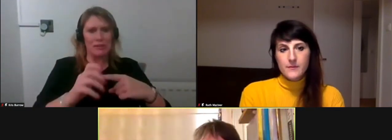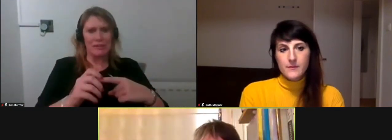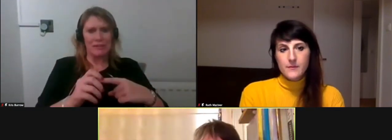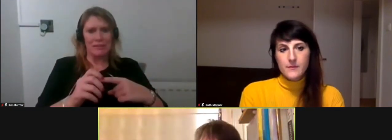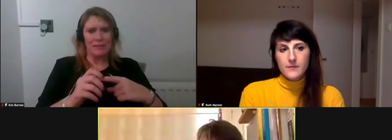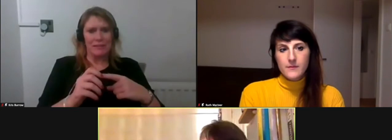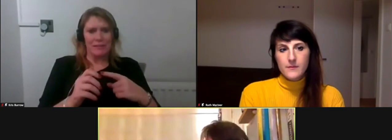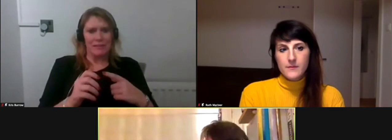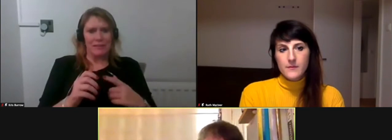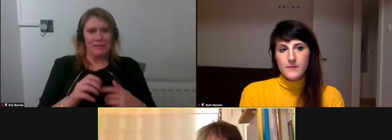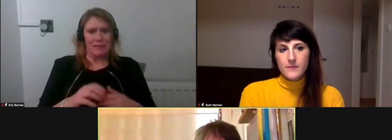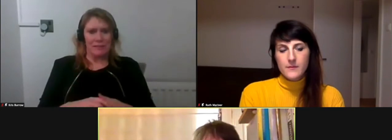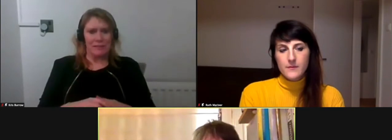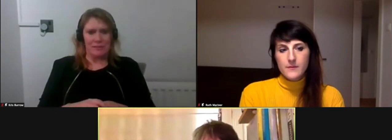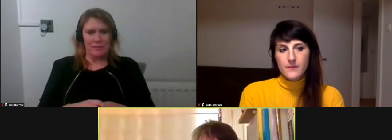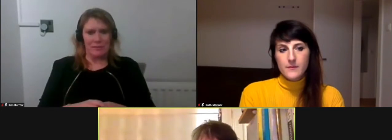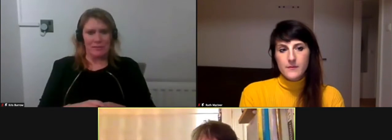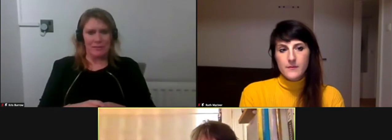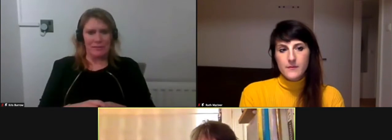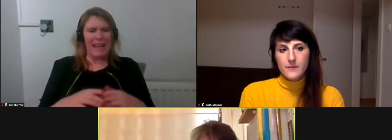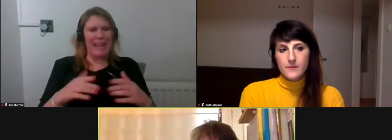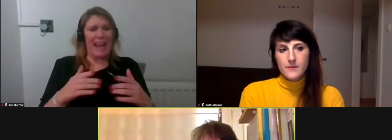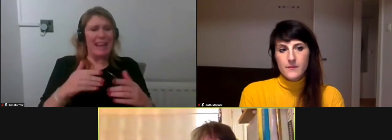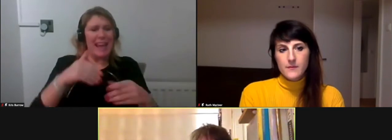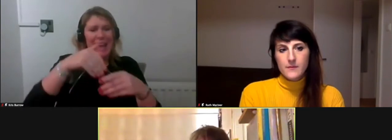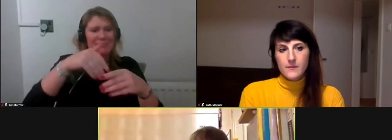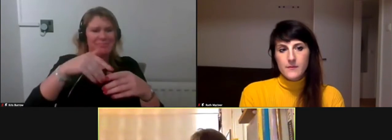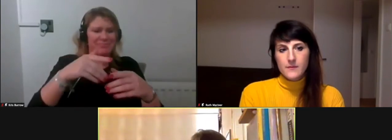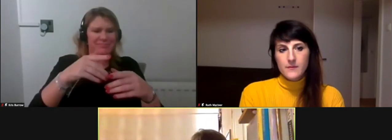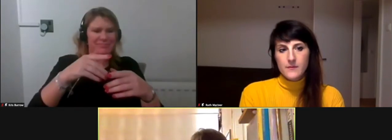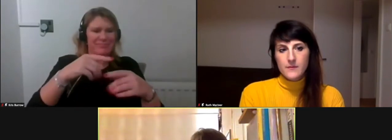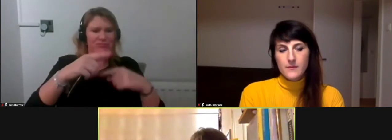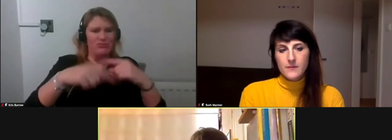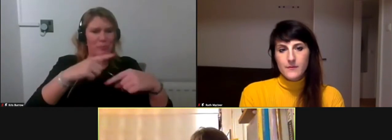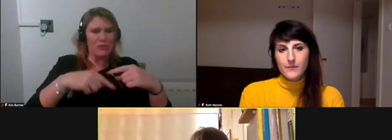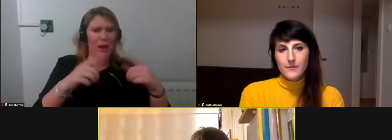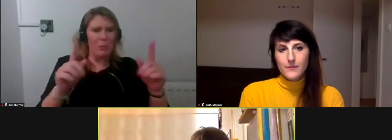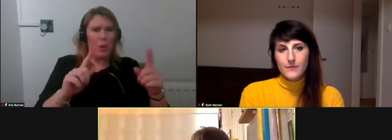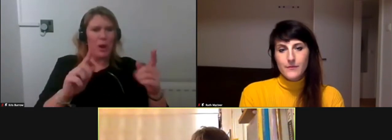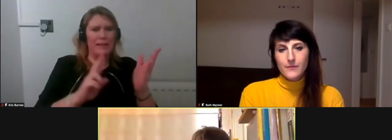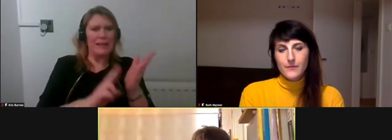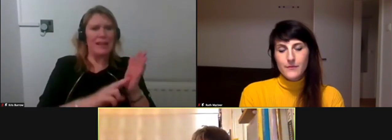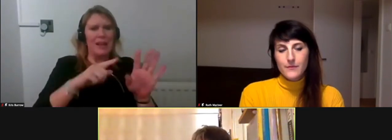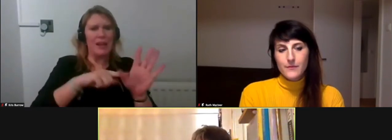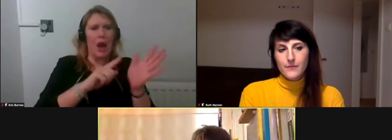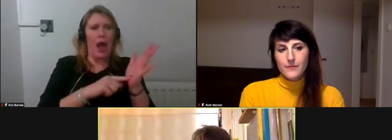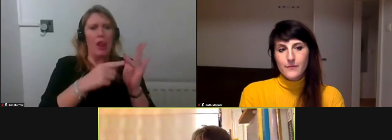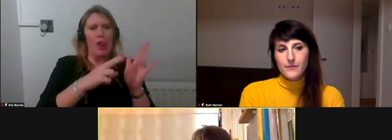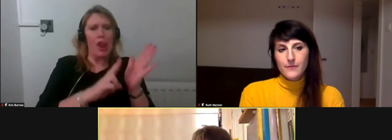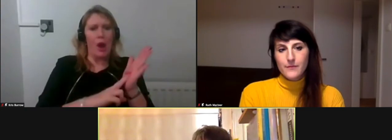in a piece of nylon material, I hope you